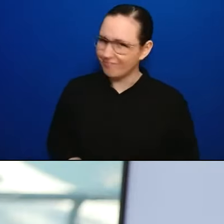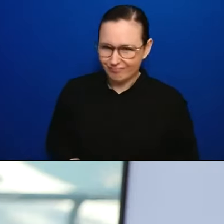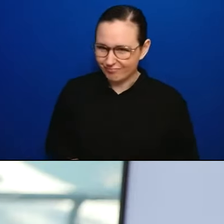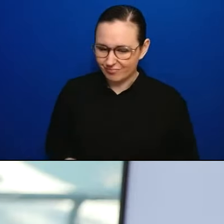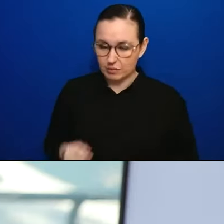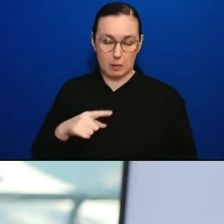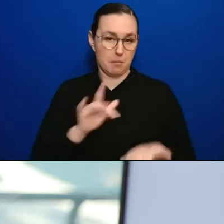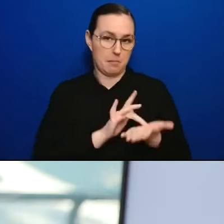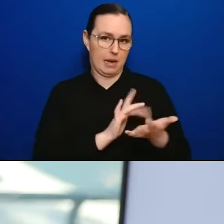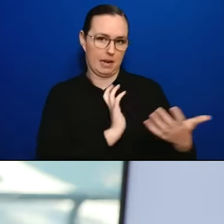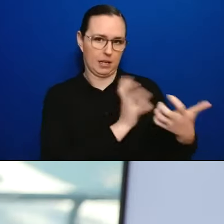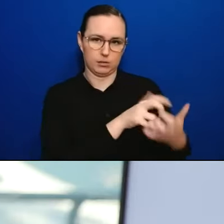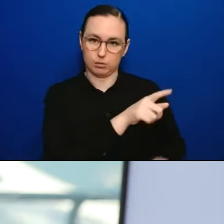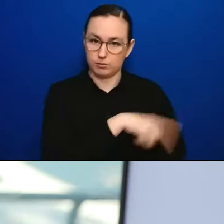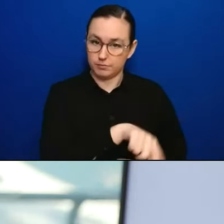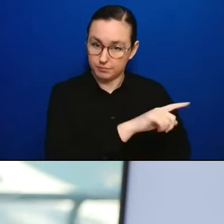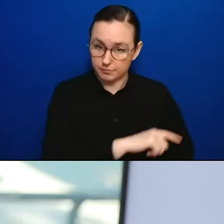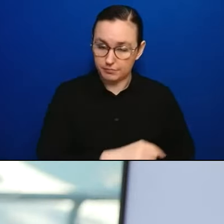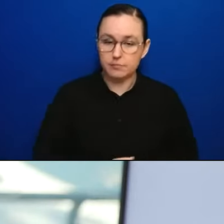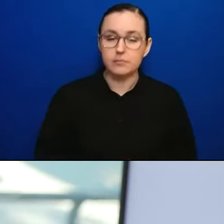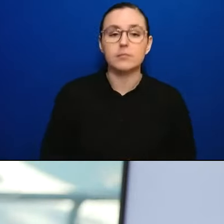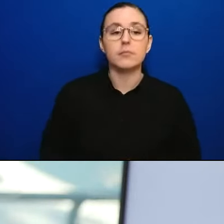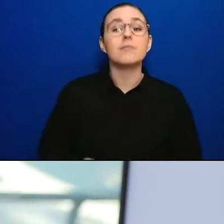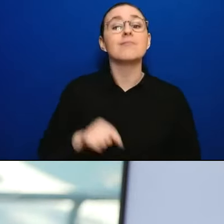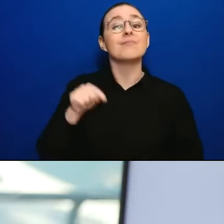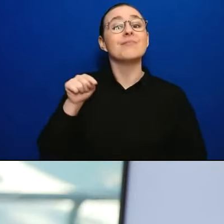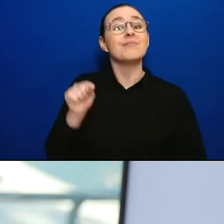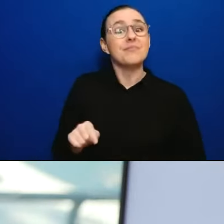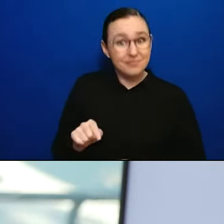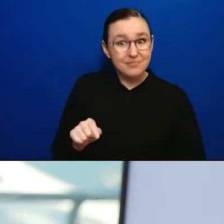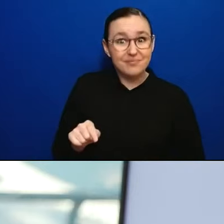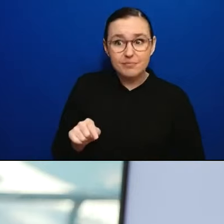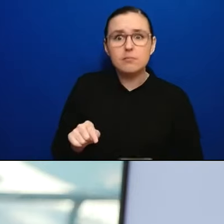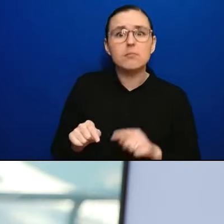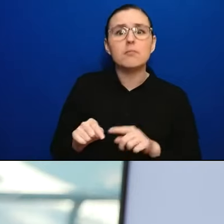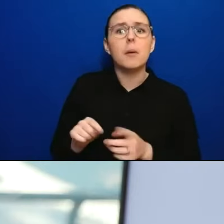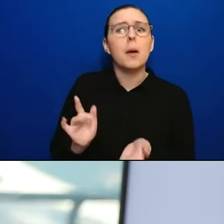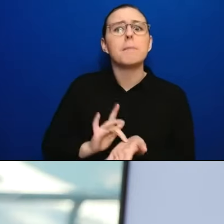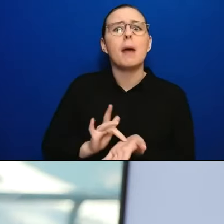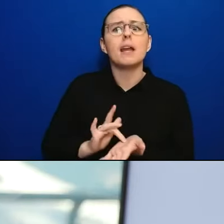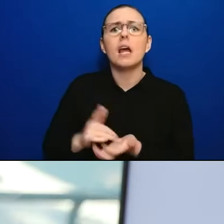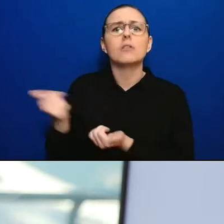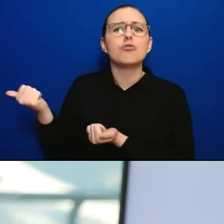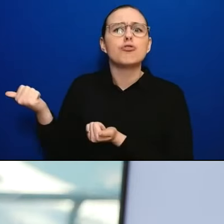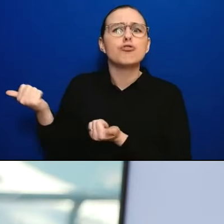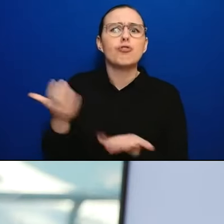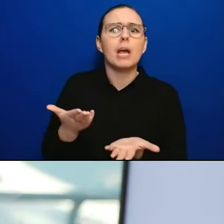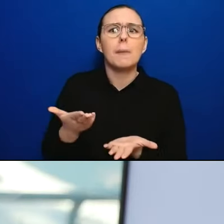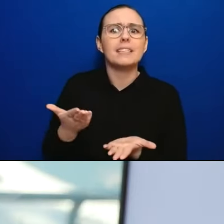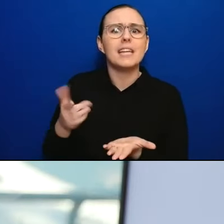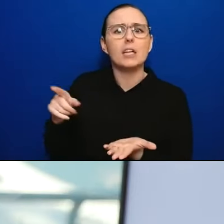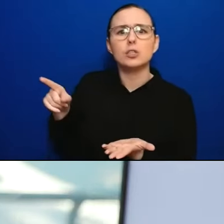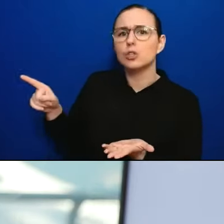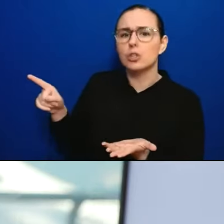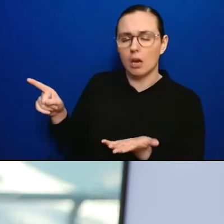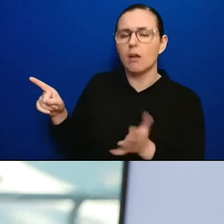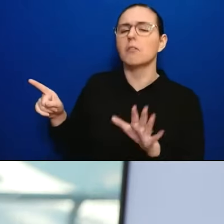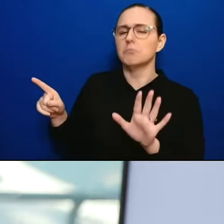drug. The things that we are leaThe te learning, though, from this medication is that it is -- these are conditional